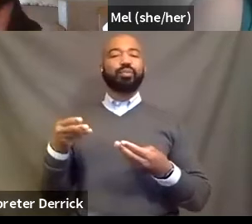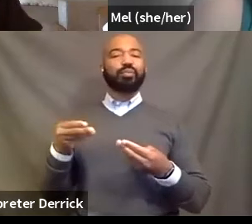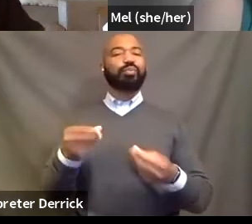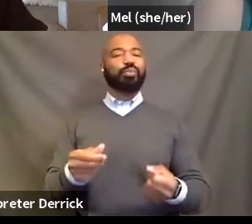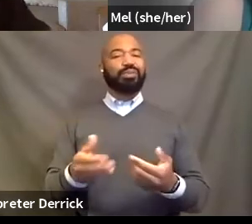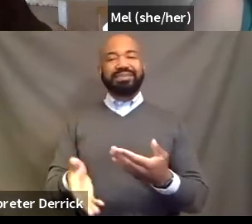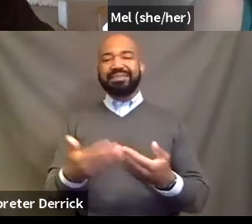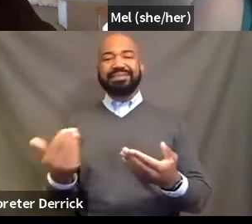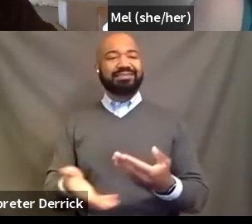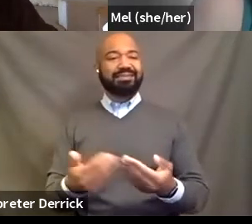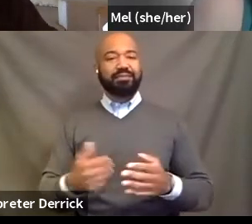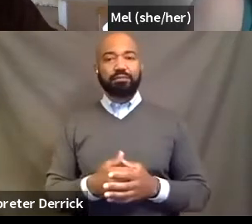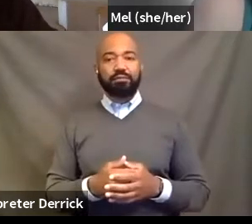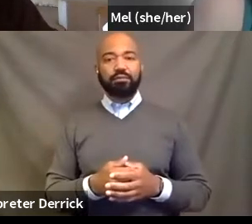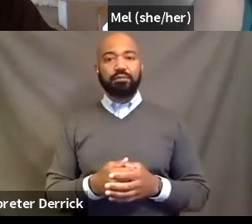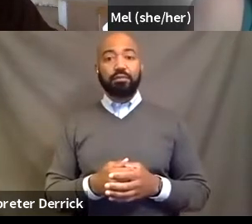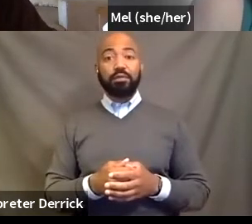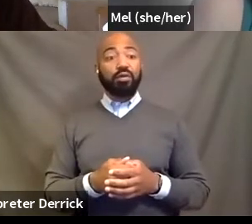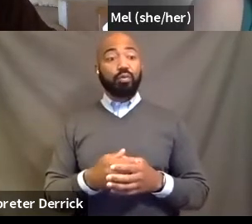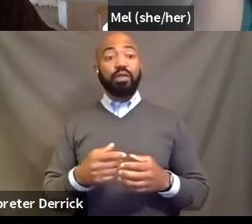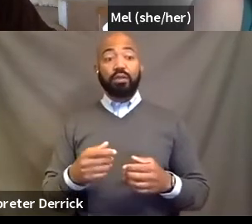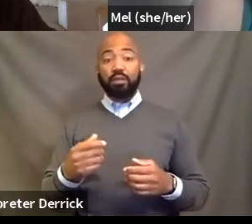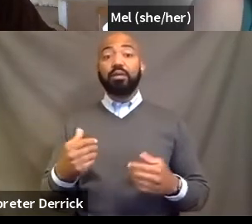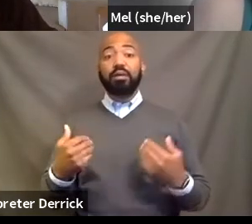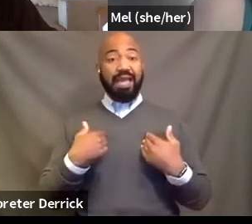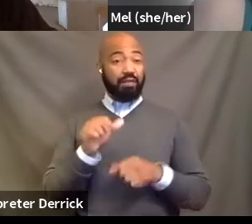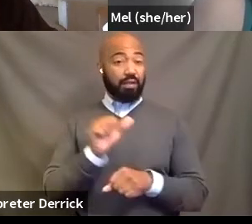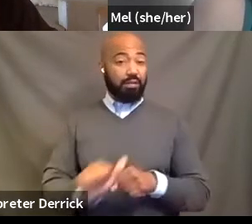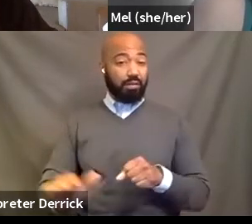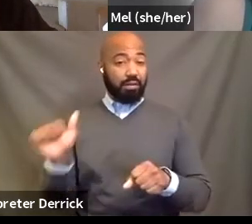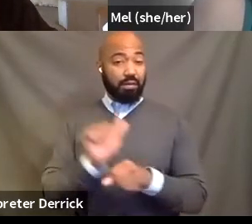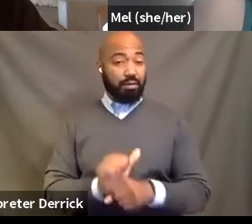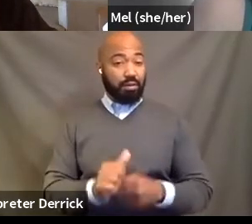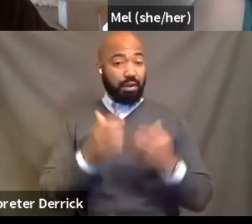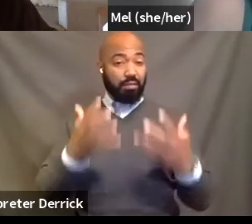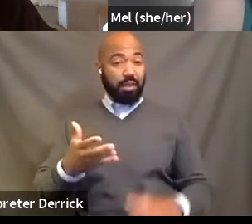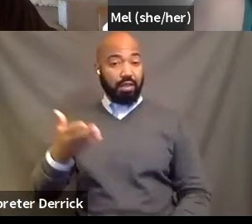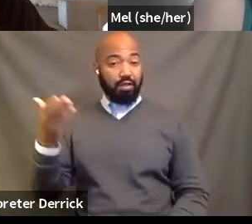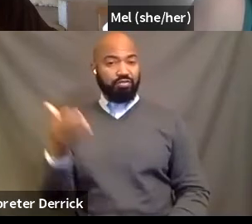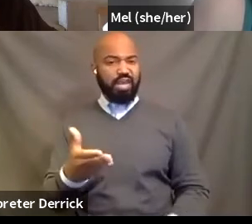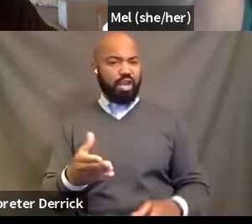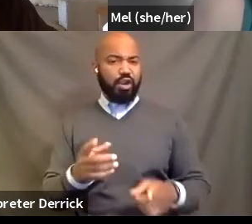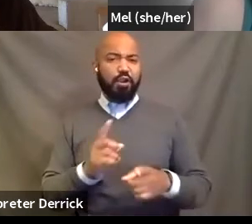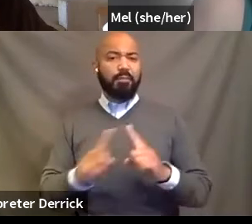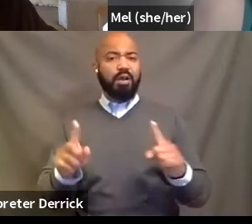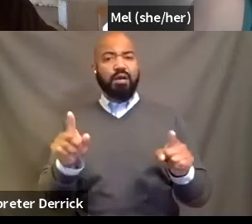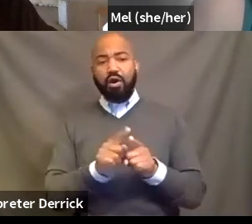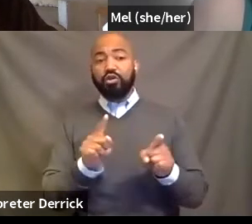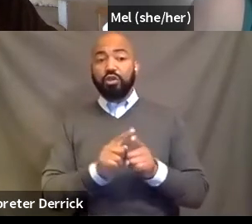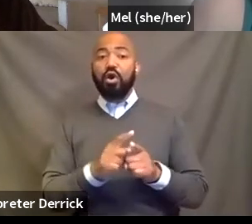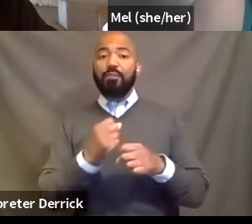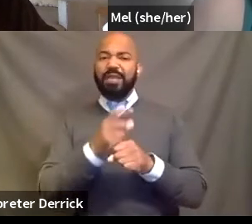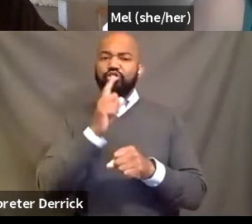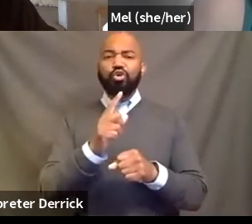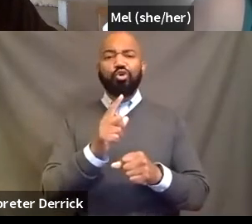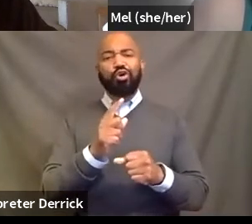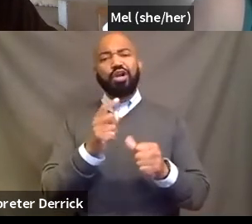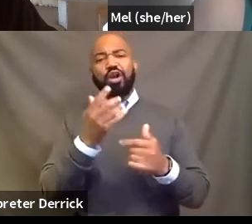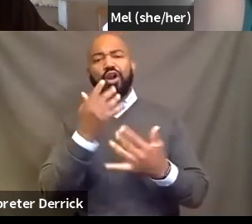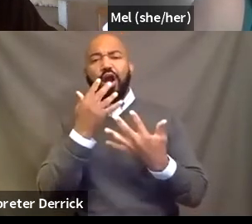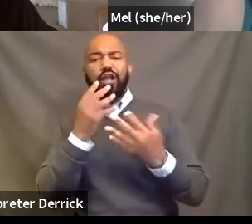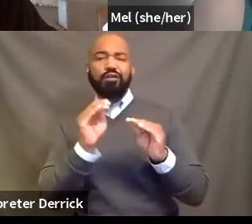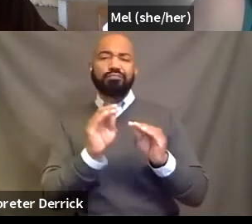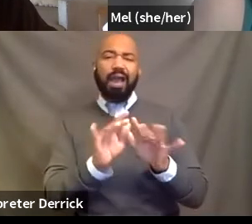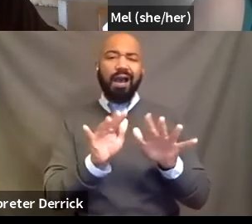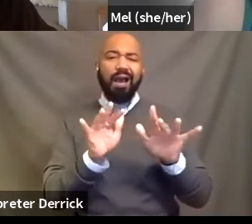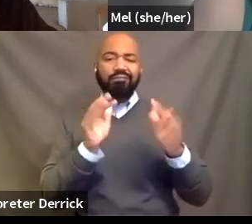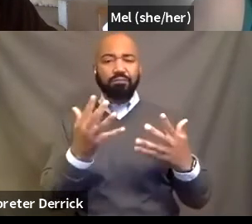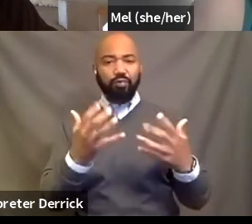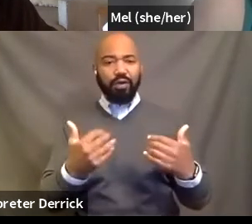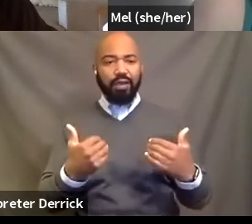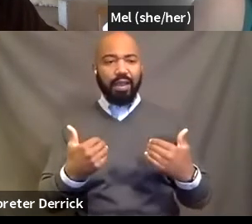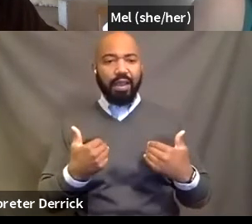Leah (she/her): The cover we wanted something that represented layers and something that you hold so an initial inspiration was dirty laundry which also have.